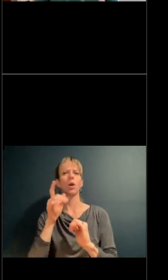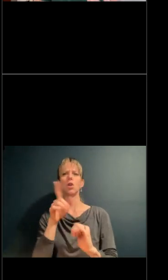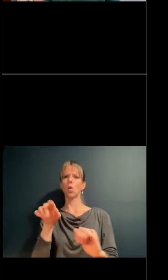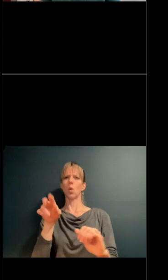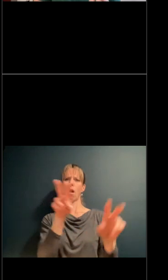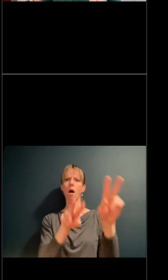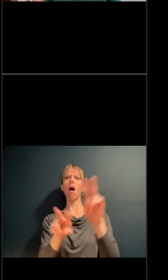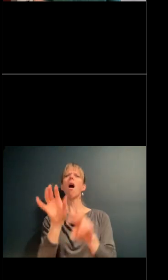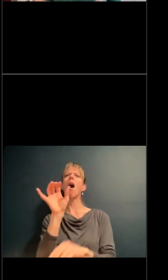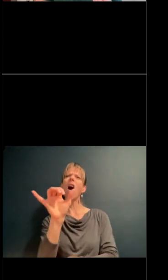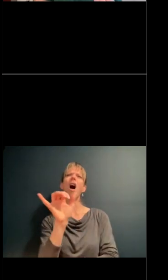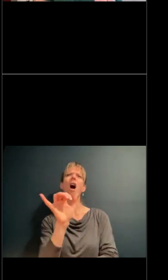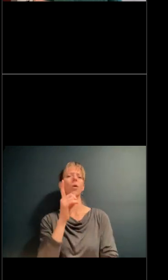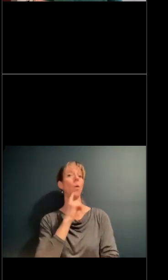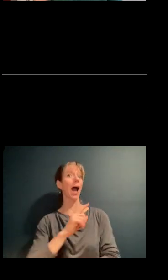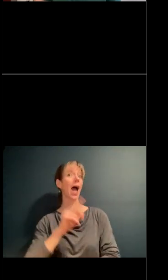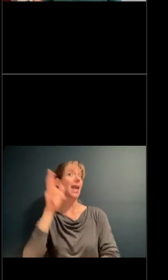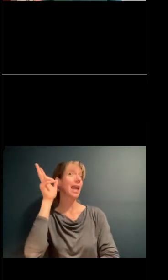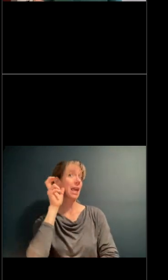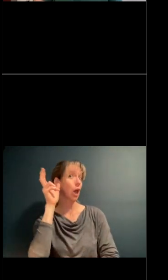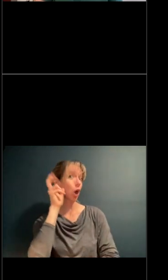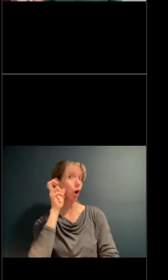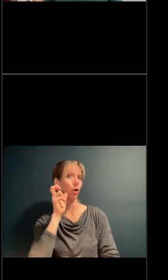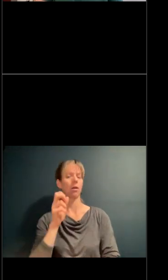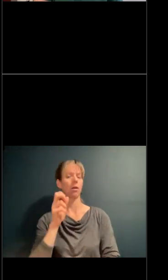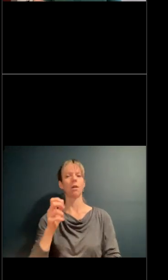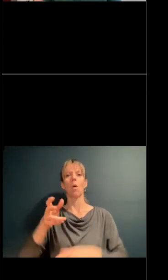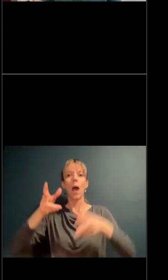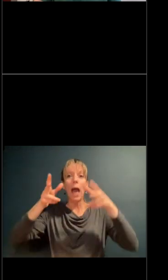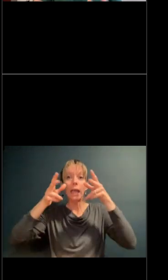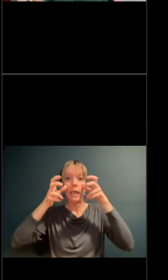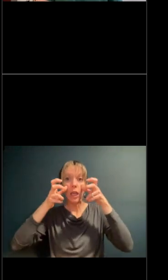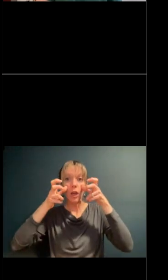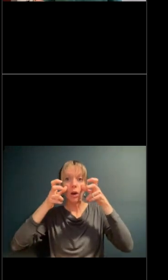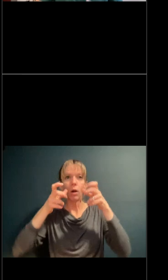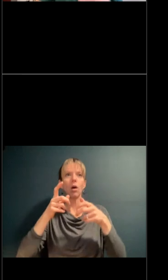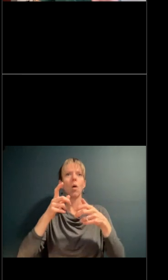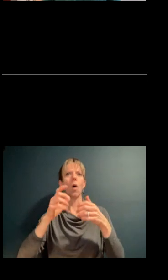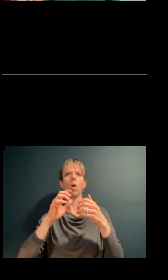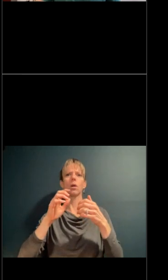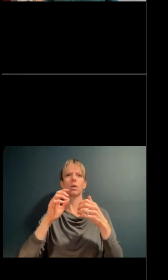or hear that tells you that that's the case? What can you do better, differently, or more of?